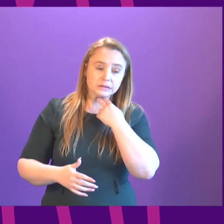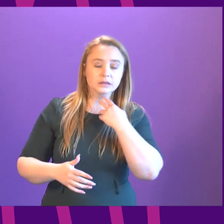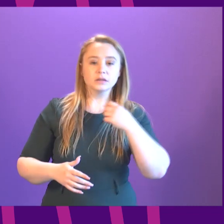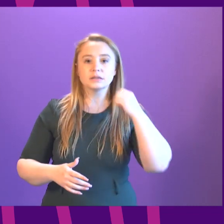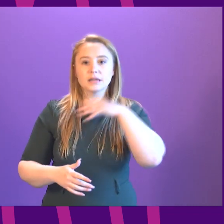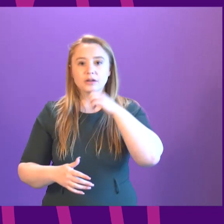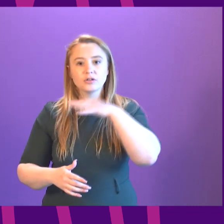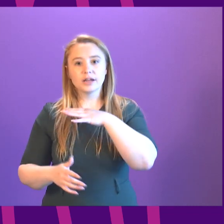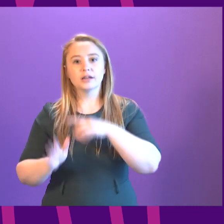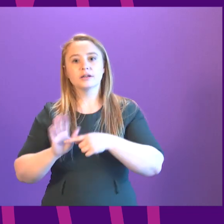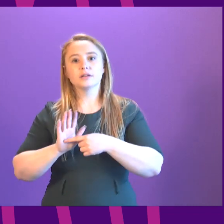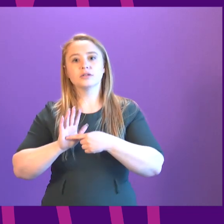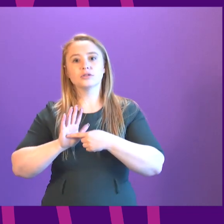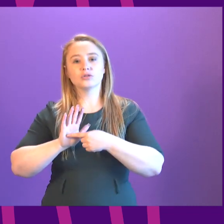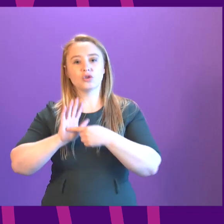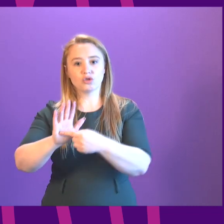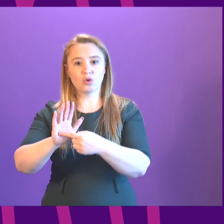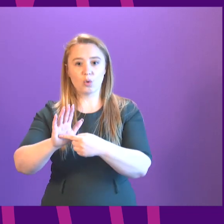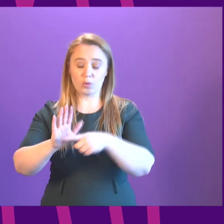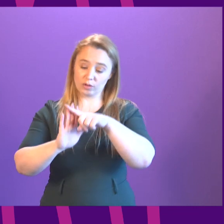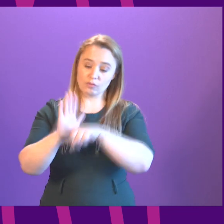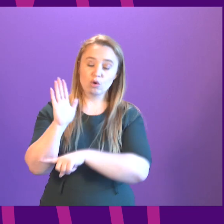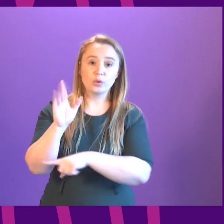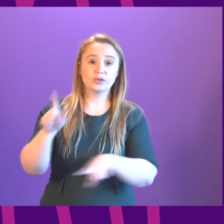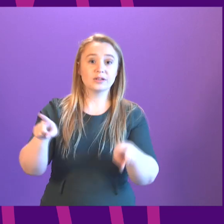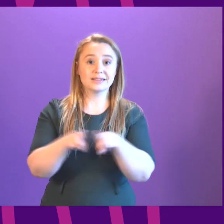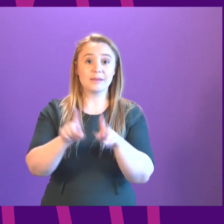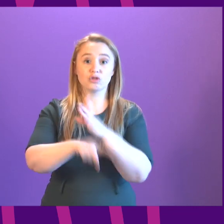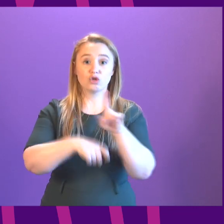reflect restrictions that, unfortunately, are in place in all parts of the UK and, indeed,